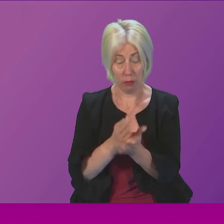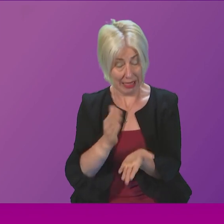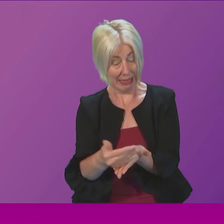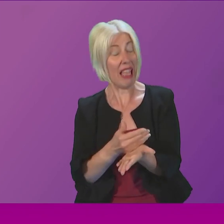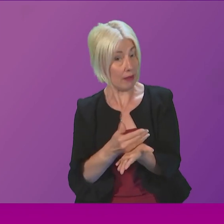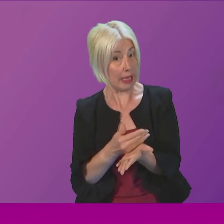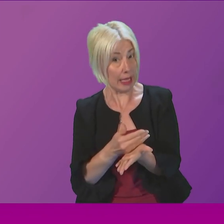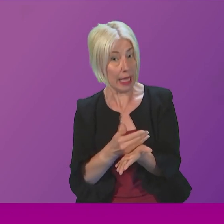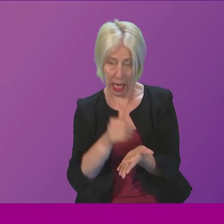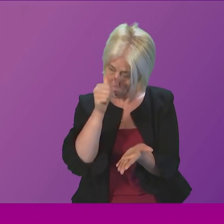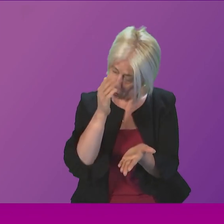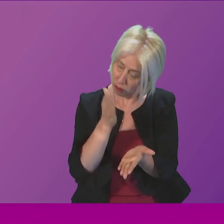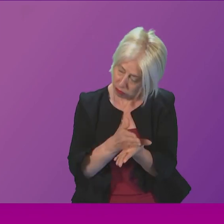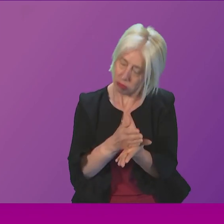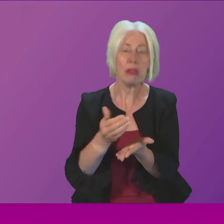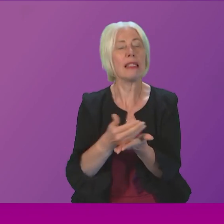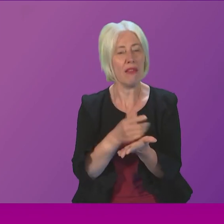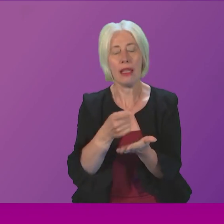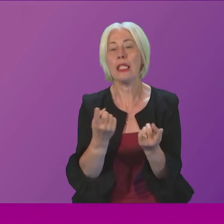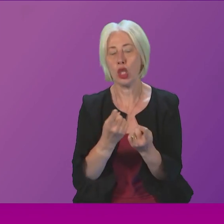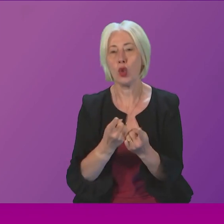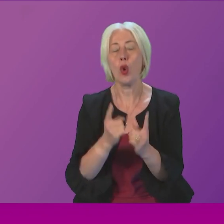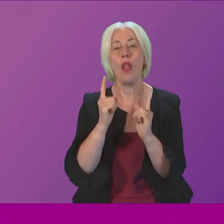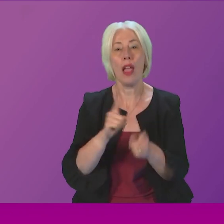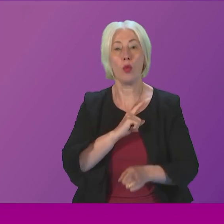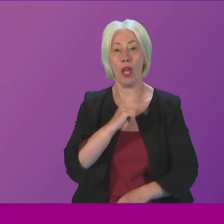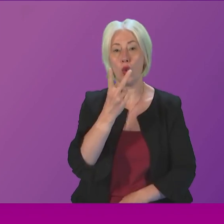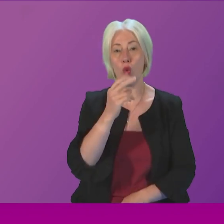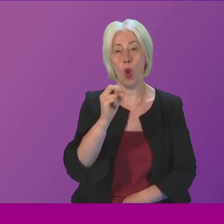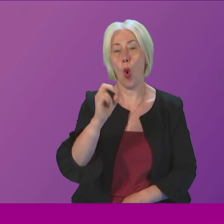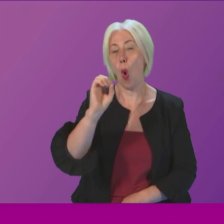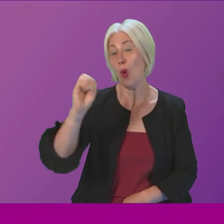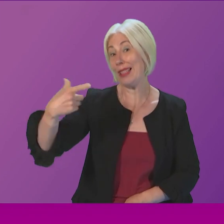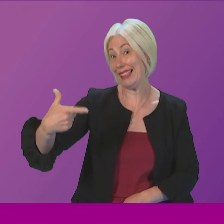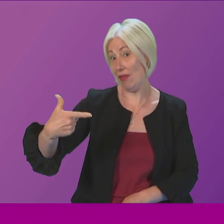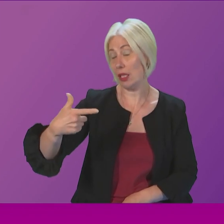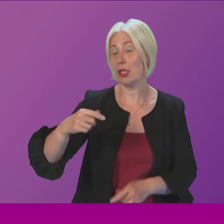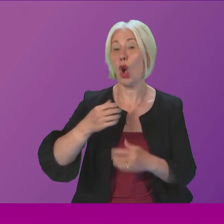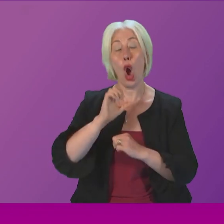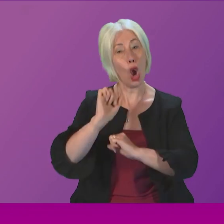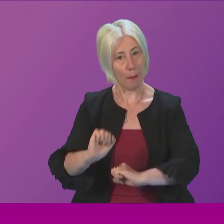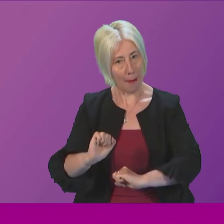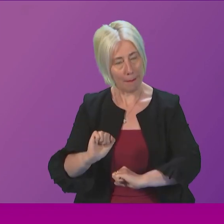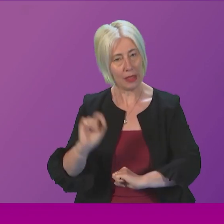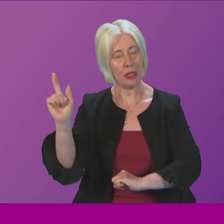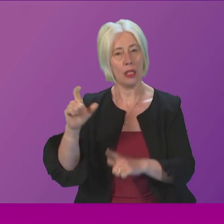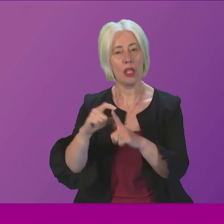It is a safety issue, which is why, since 2007 and the commitment to which Douglas Ross referred, we have taken action.